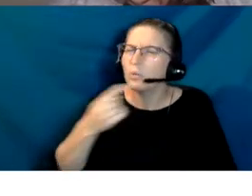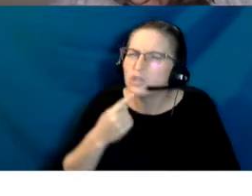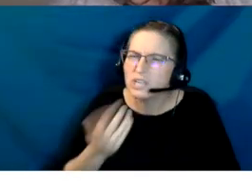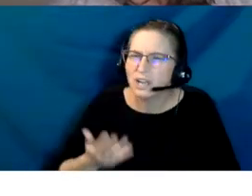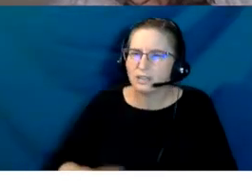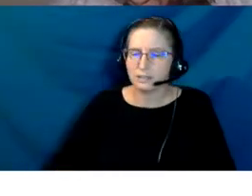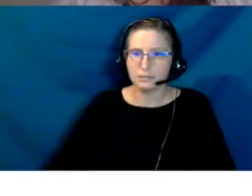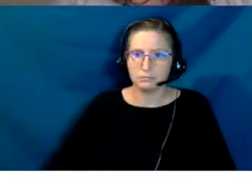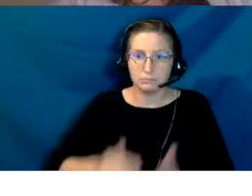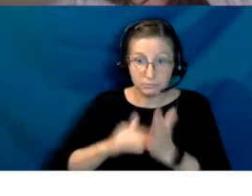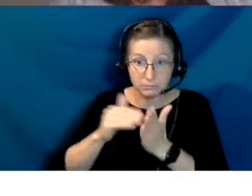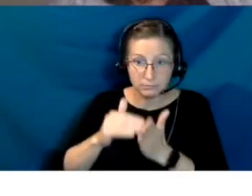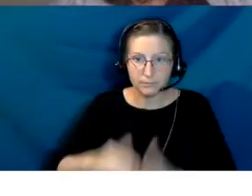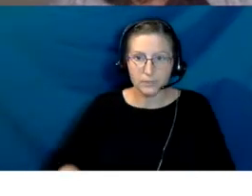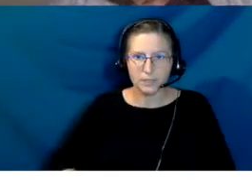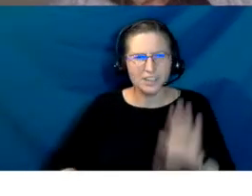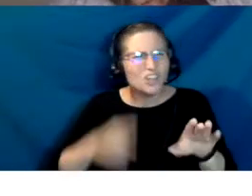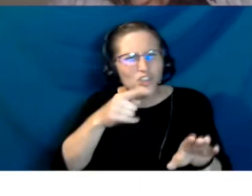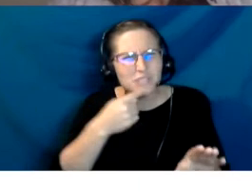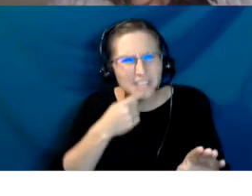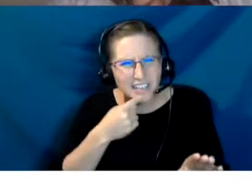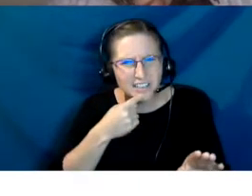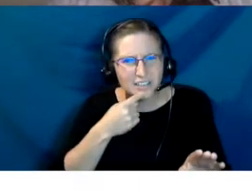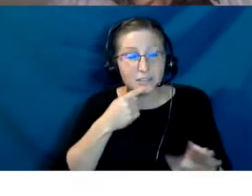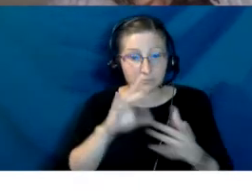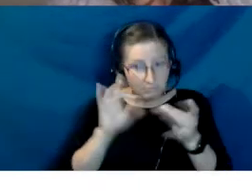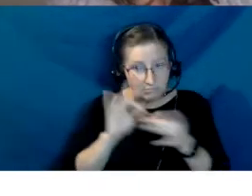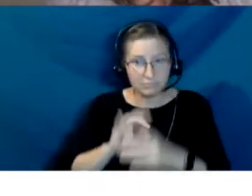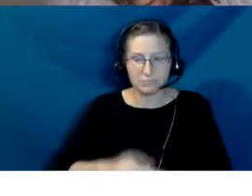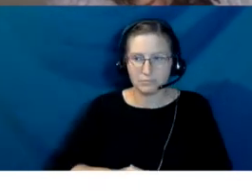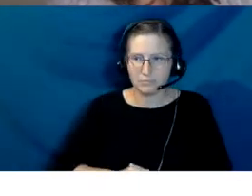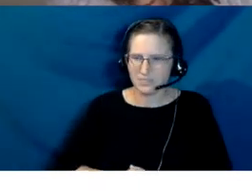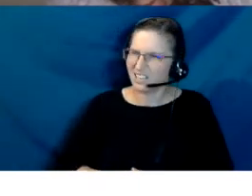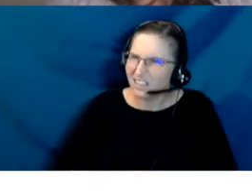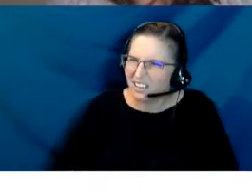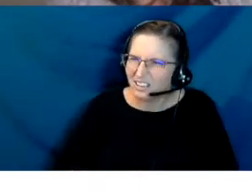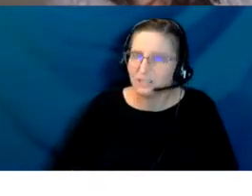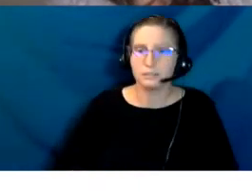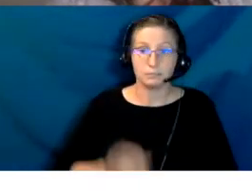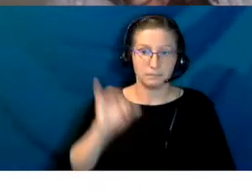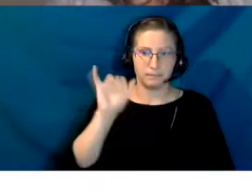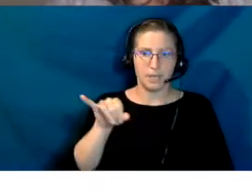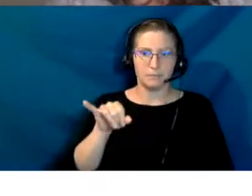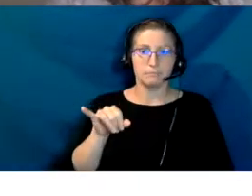be a correct message. And it might be not exactly what you said. You might see that